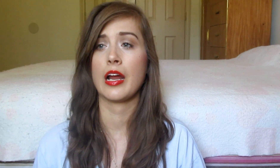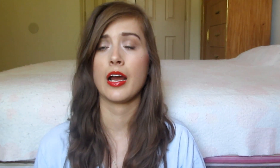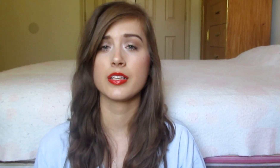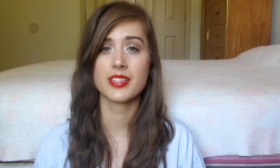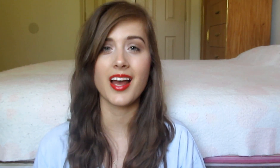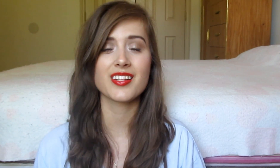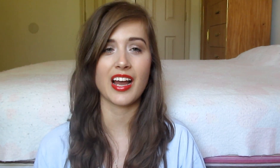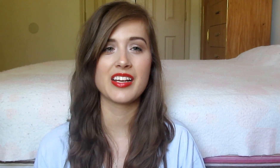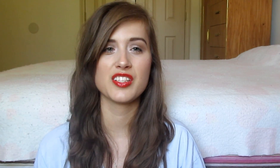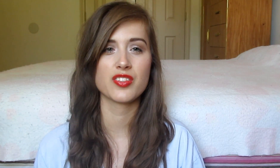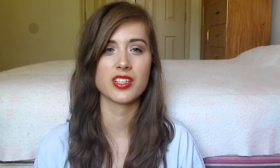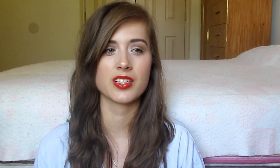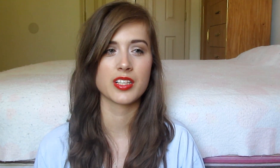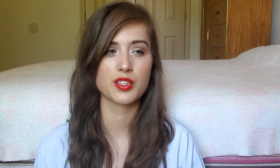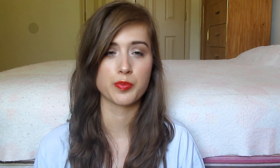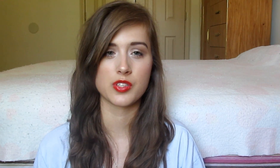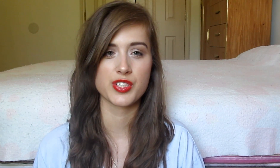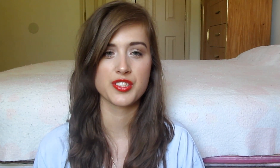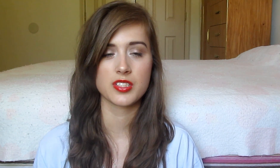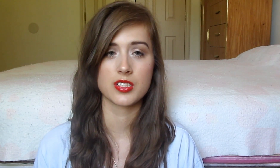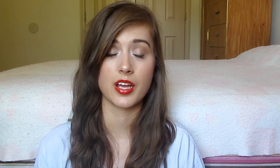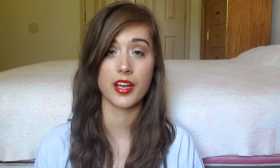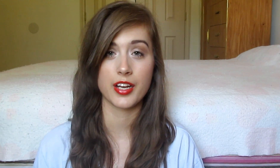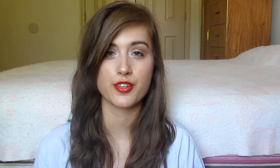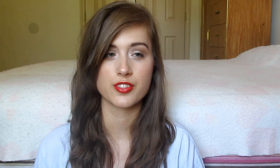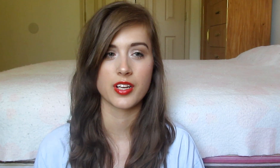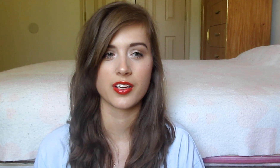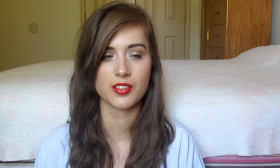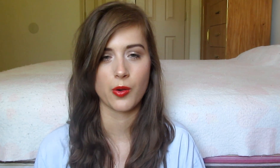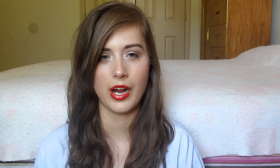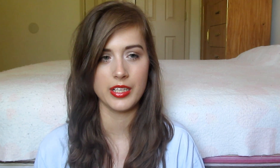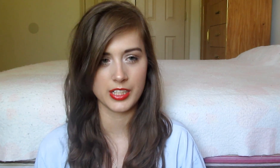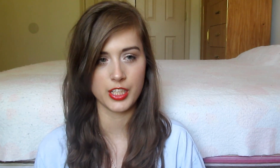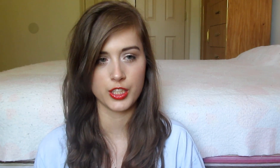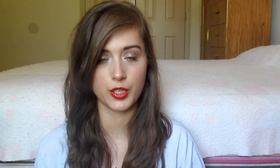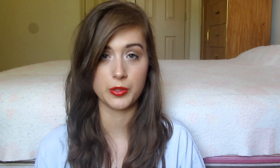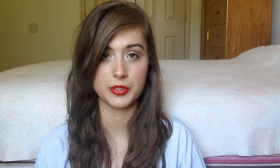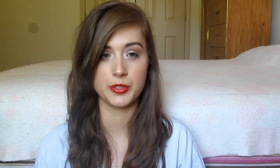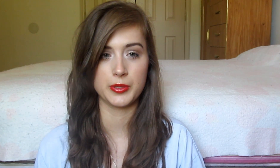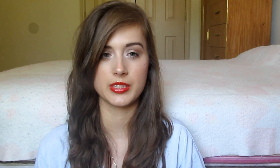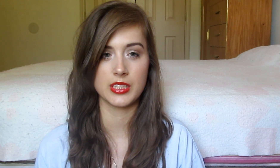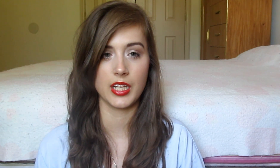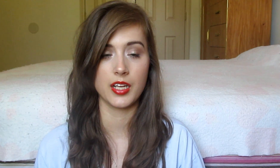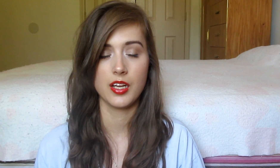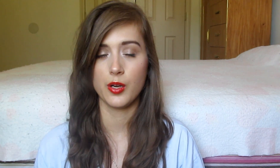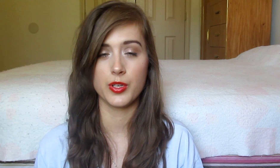And, yes, I even get the privilege to stay an extra day so I can go to Disneyland which